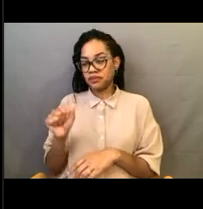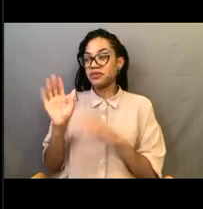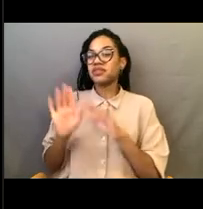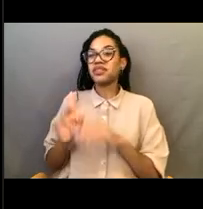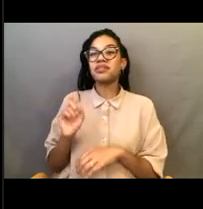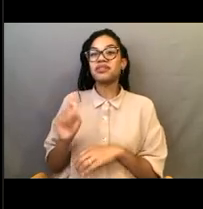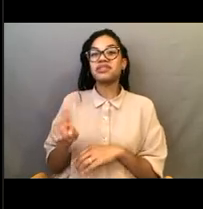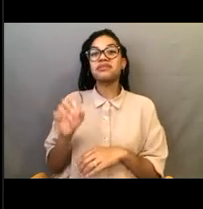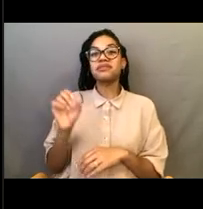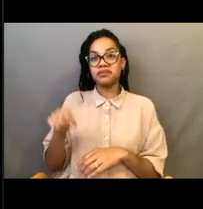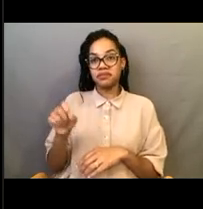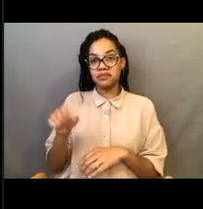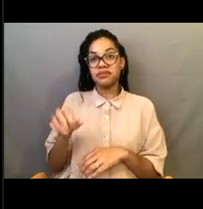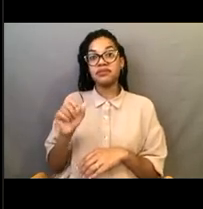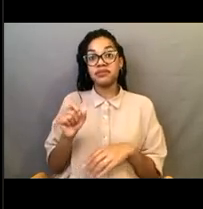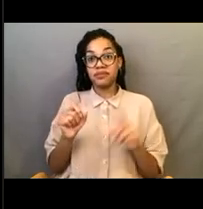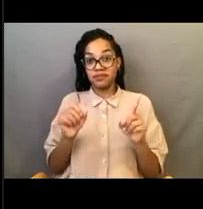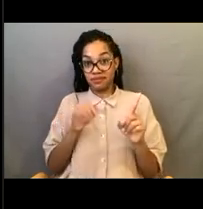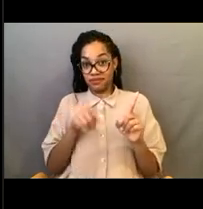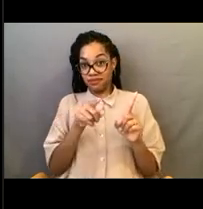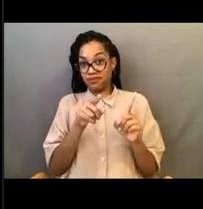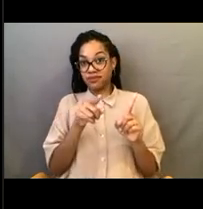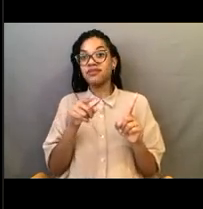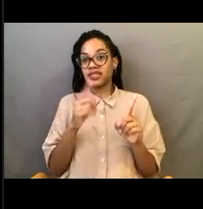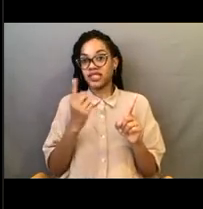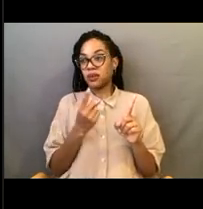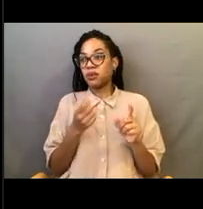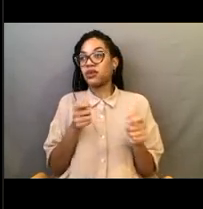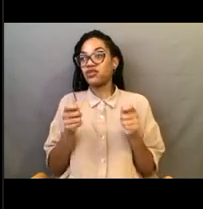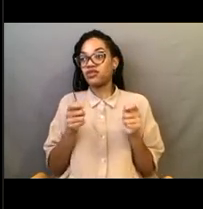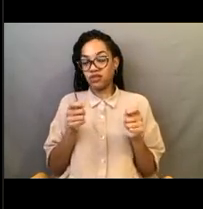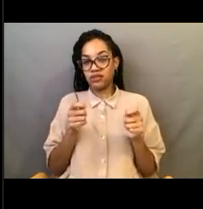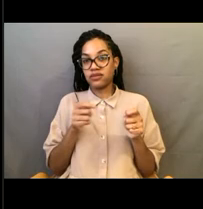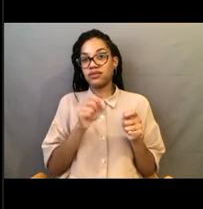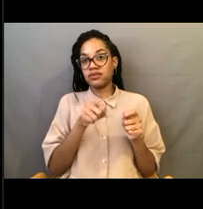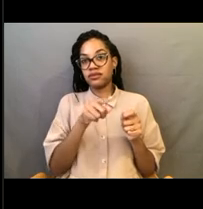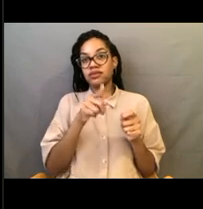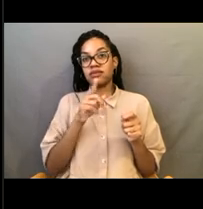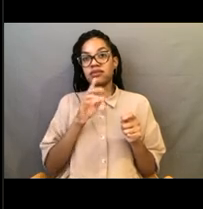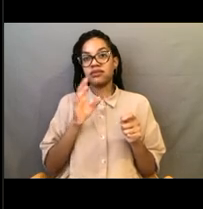So it is something that someone is controlling. So this is the controller here. I'm actually going to turn it on,